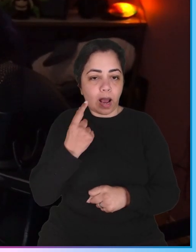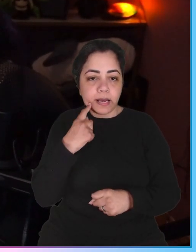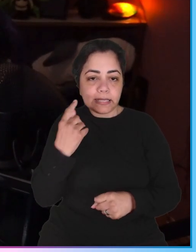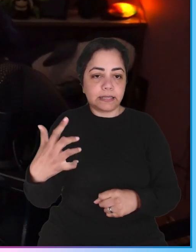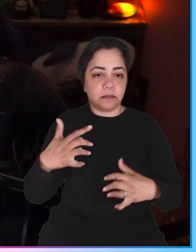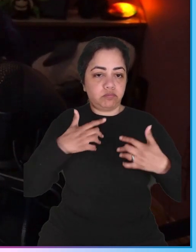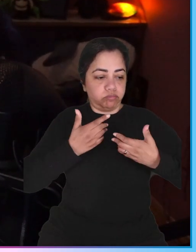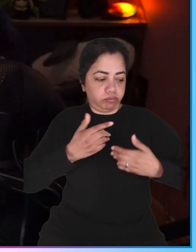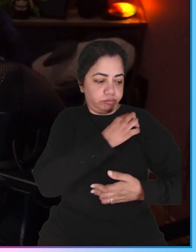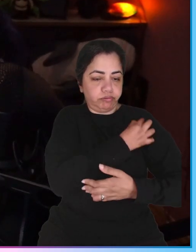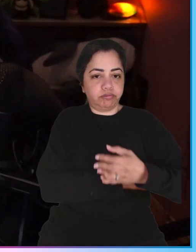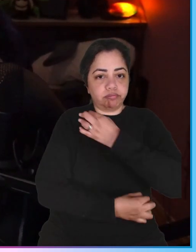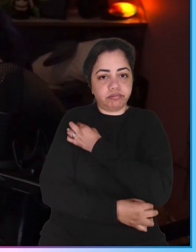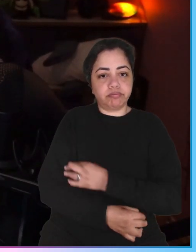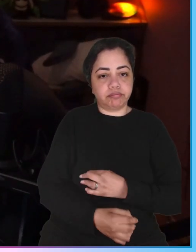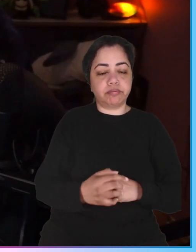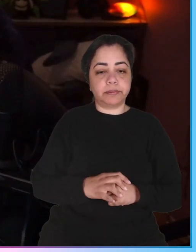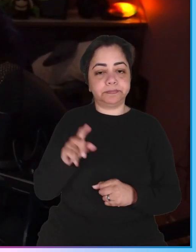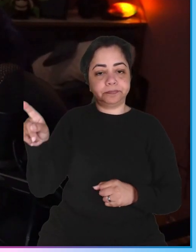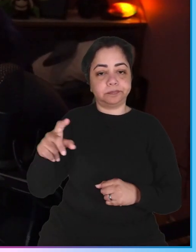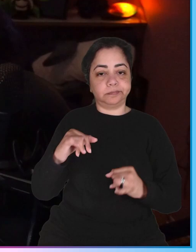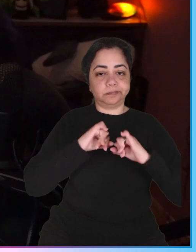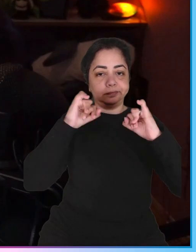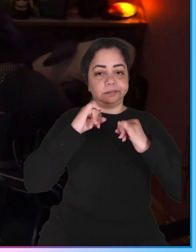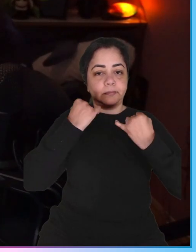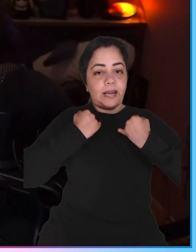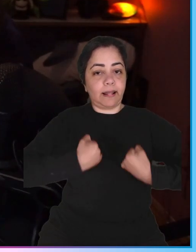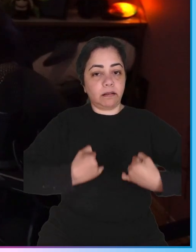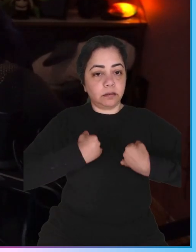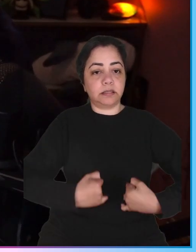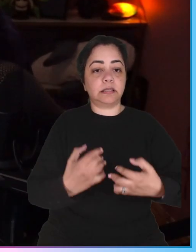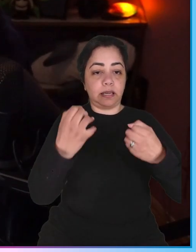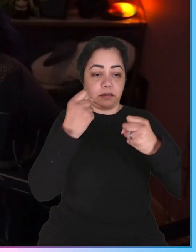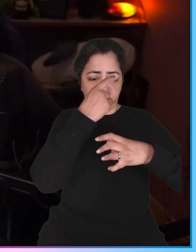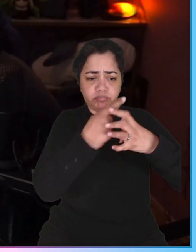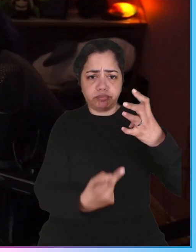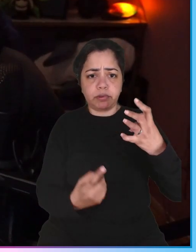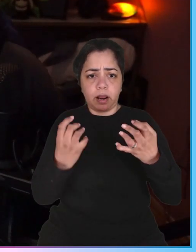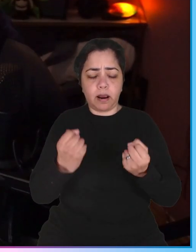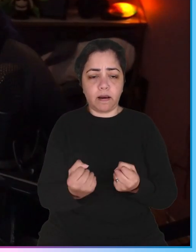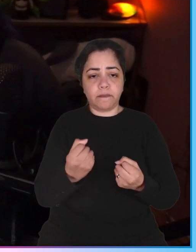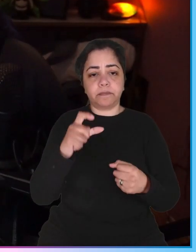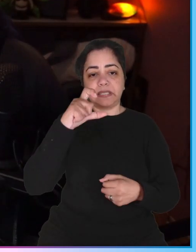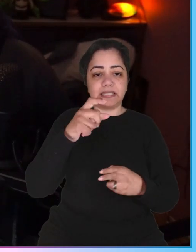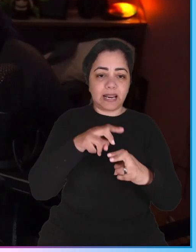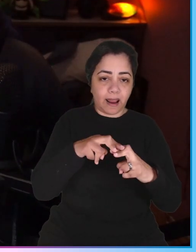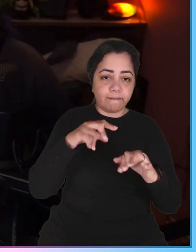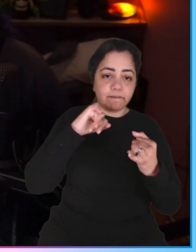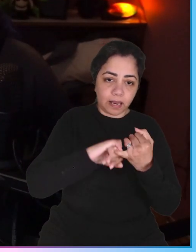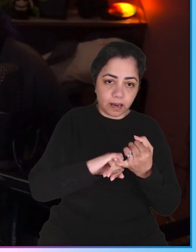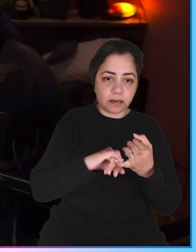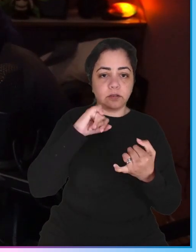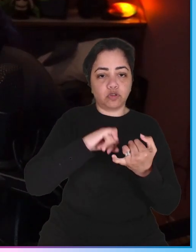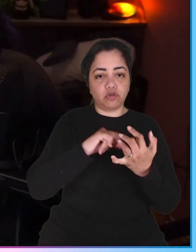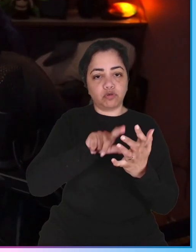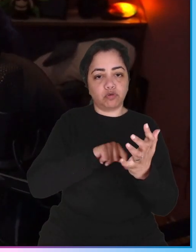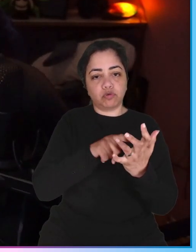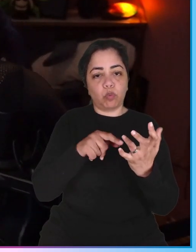which leave me with both mobility and cognitive accessibility related needs. I really appreciate games that give me the ability to remove button mashing